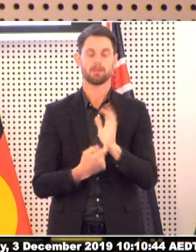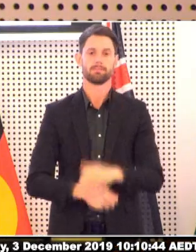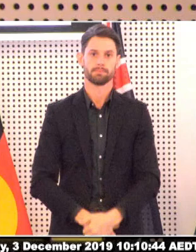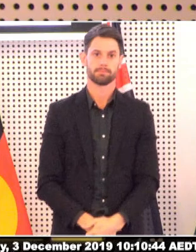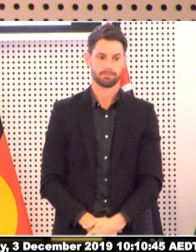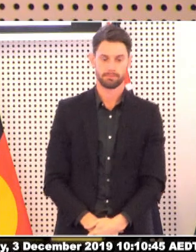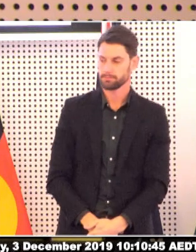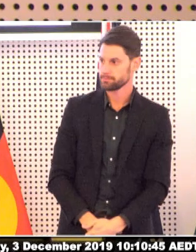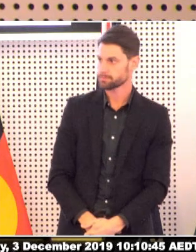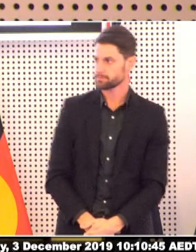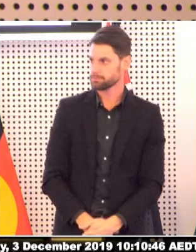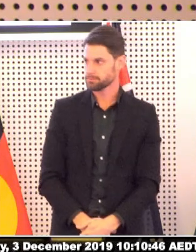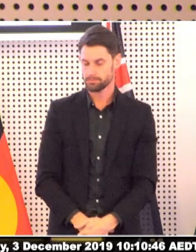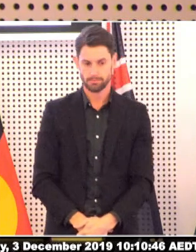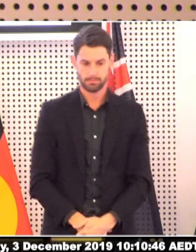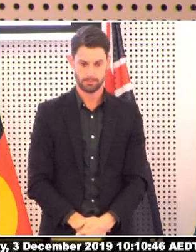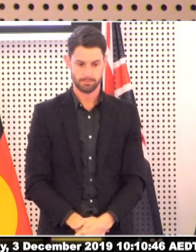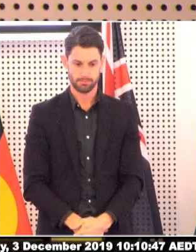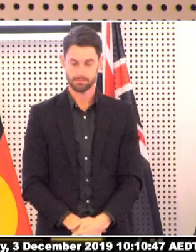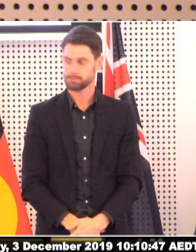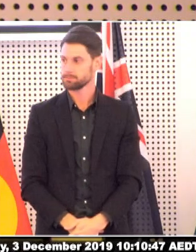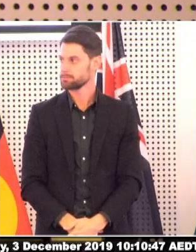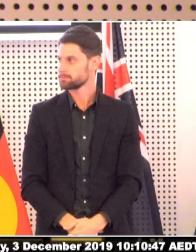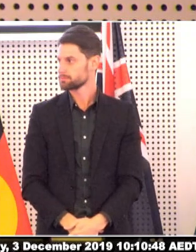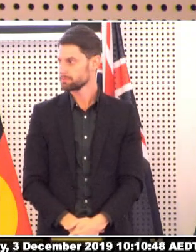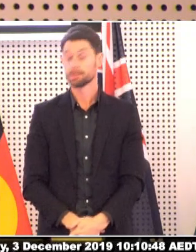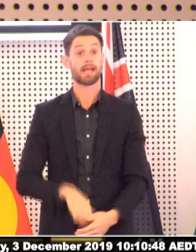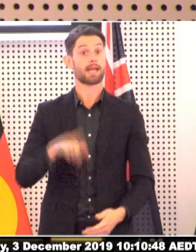Thank you, Ms Eastman. Mr Fraser.